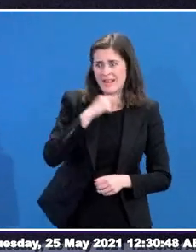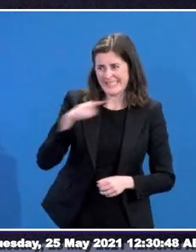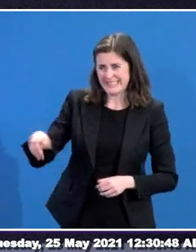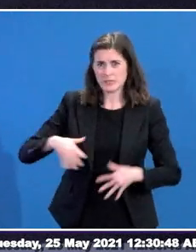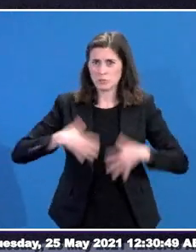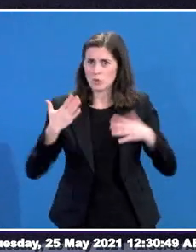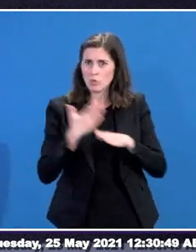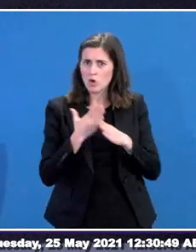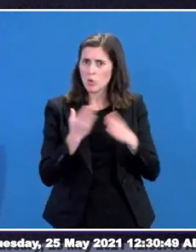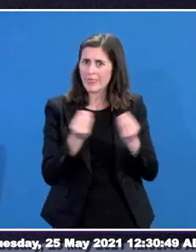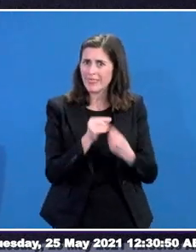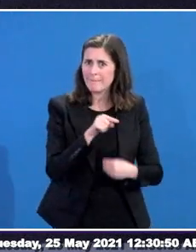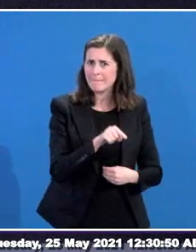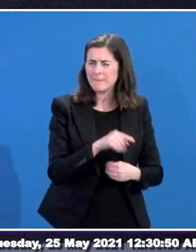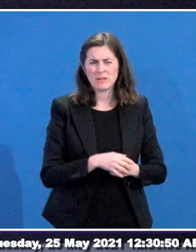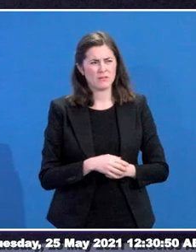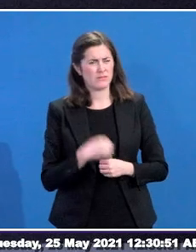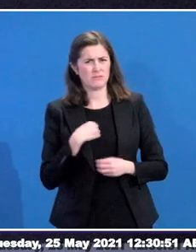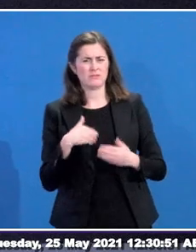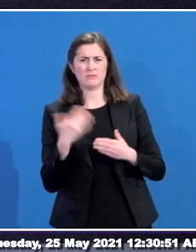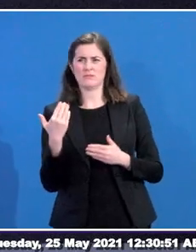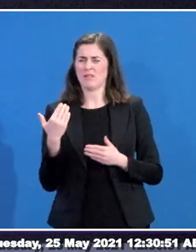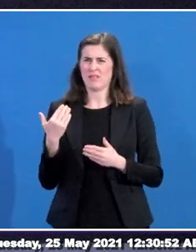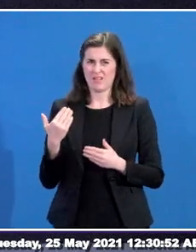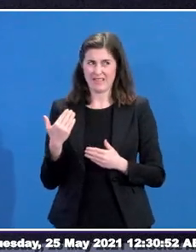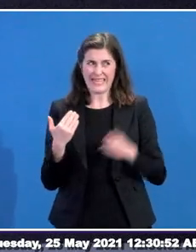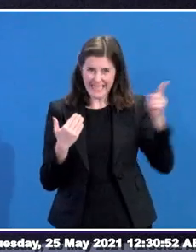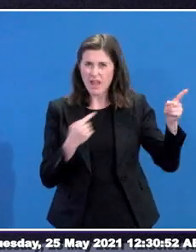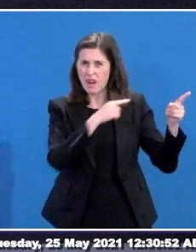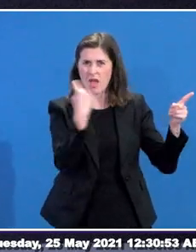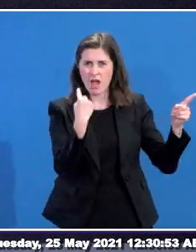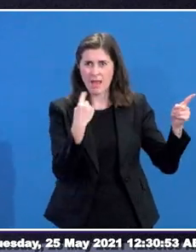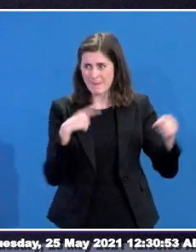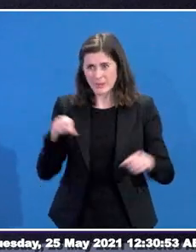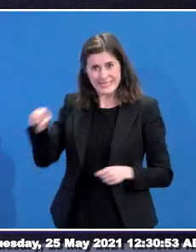that was just an outright lie because